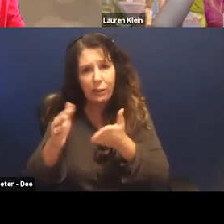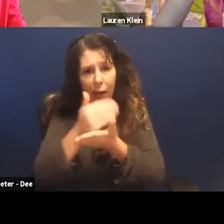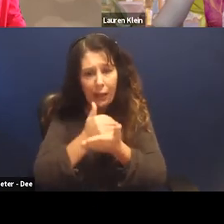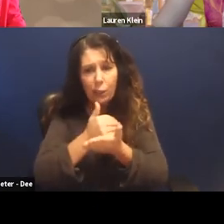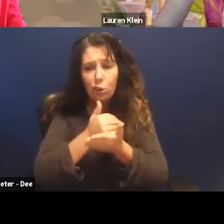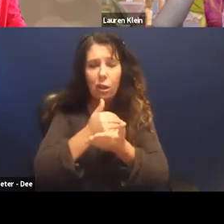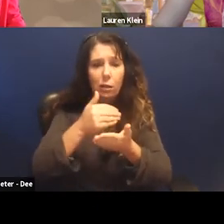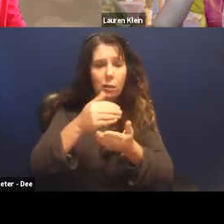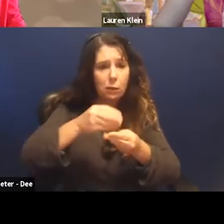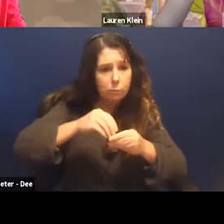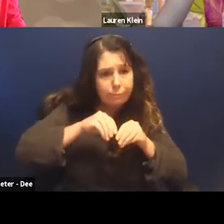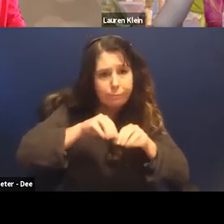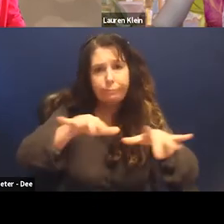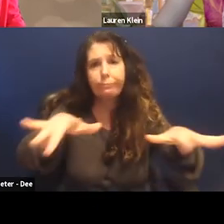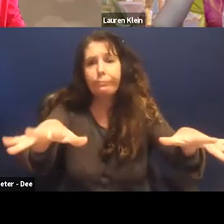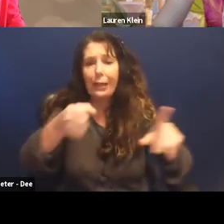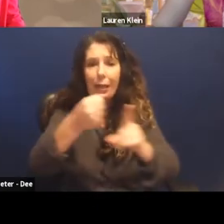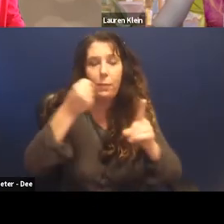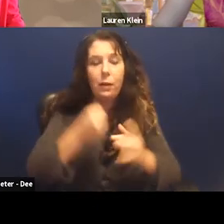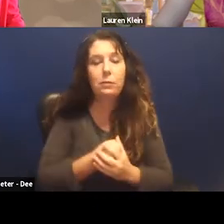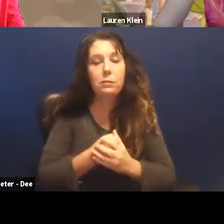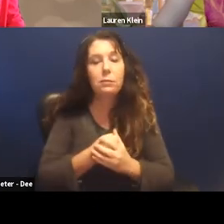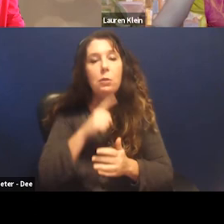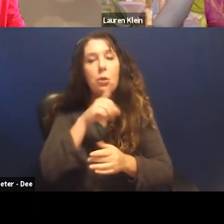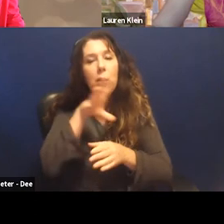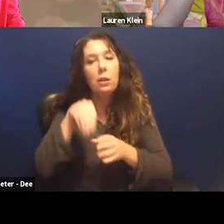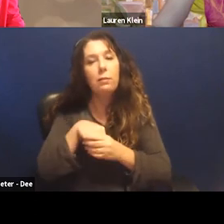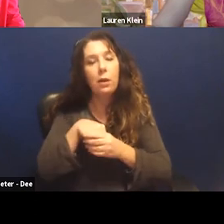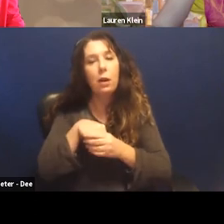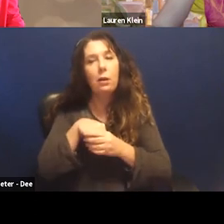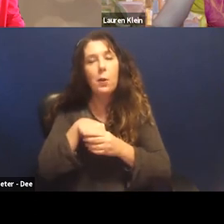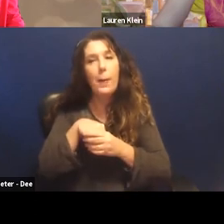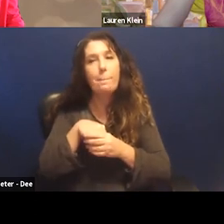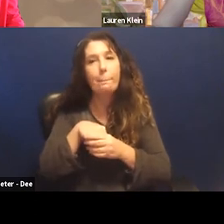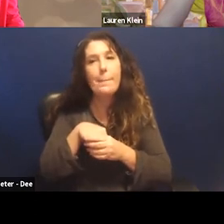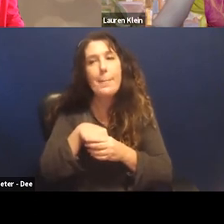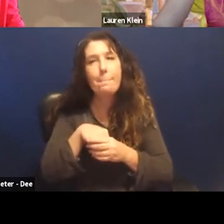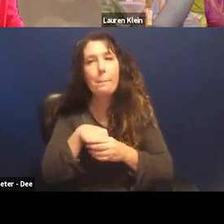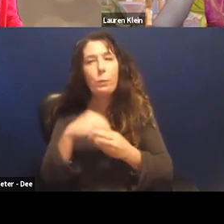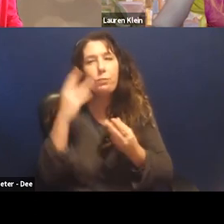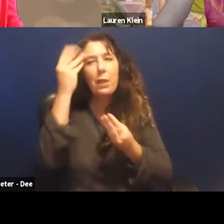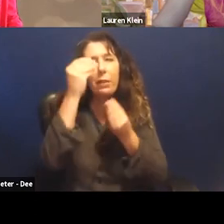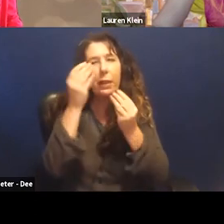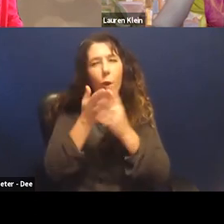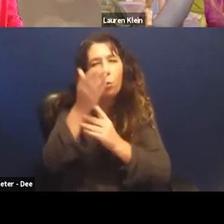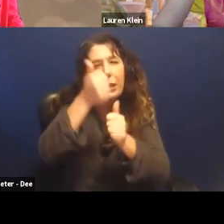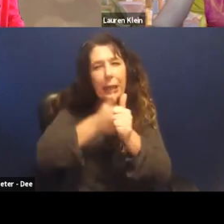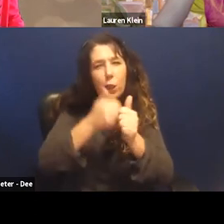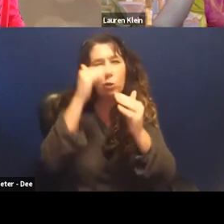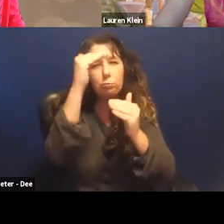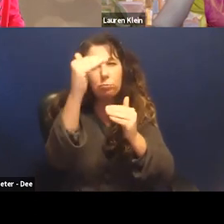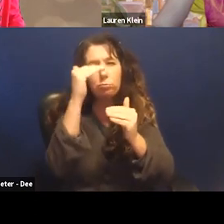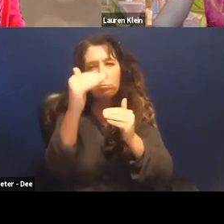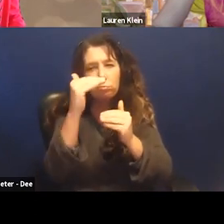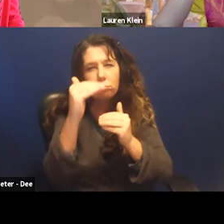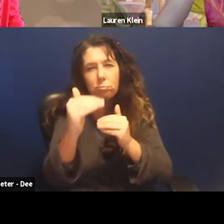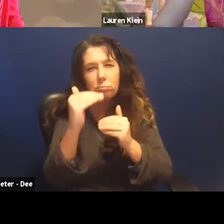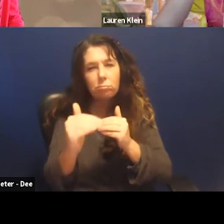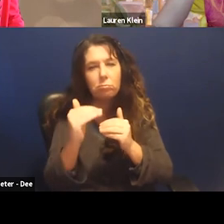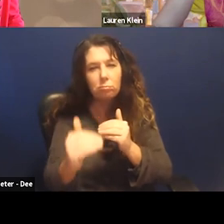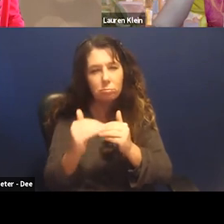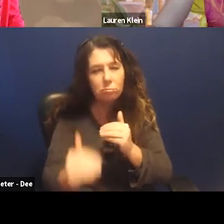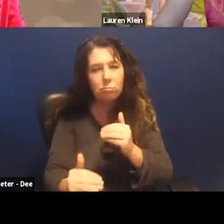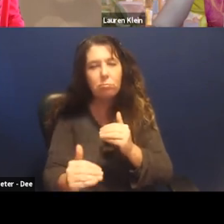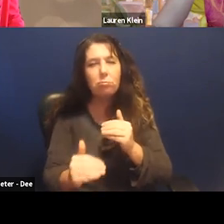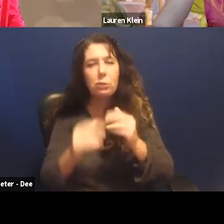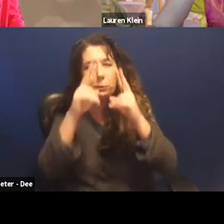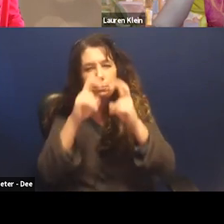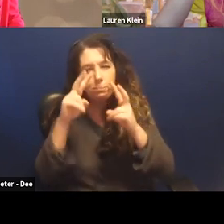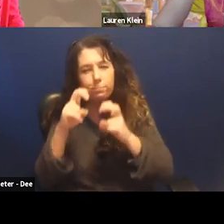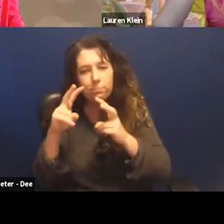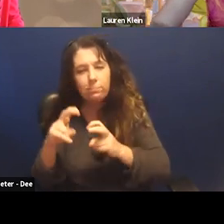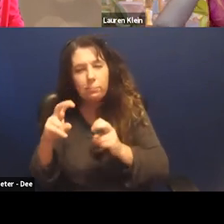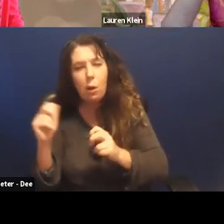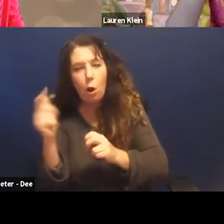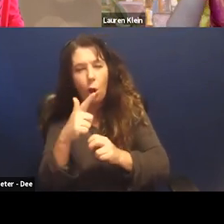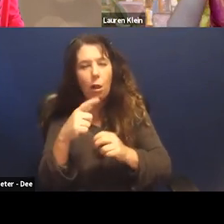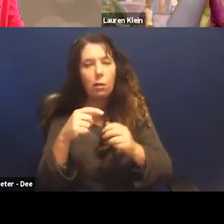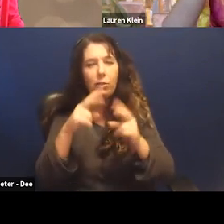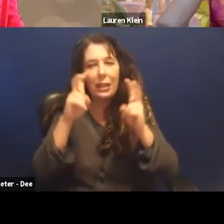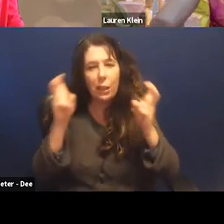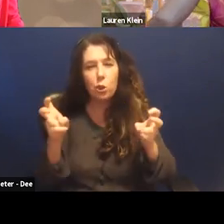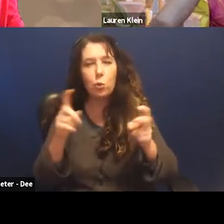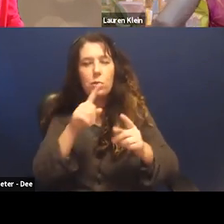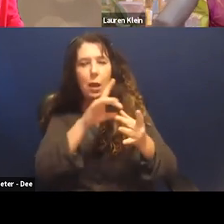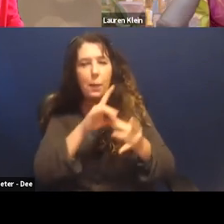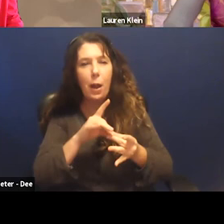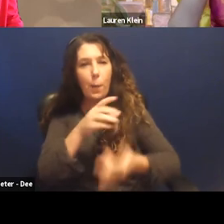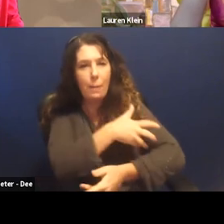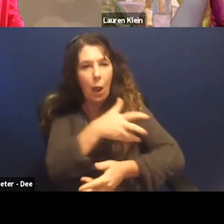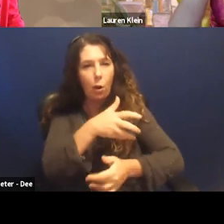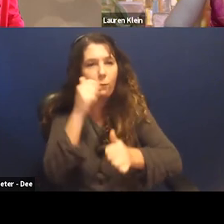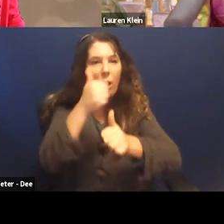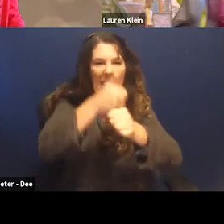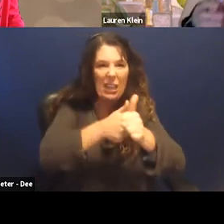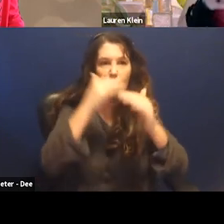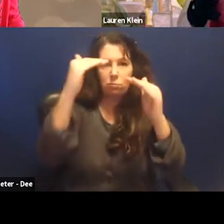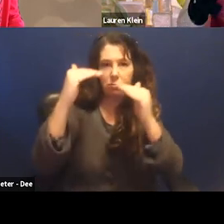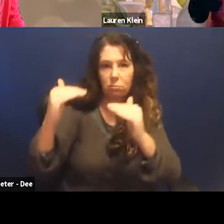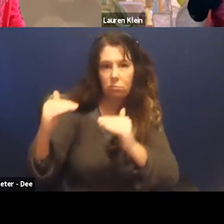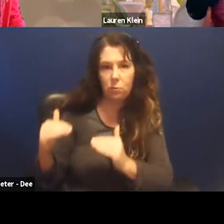So it's, you know, really involves looking at thinking through each stage in this process and thinking through all of those issues of power at each of those stages.